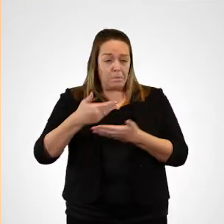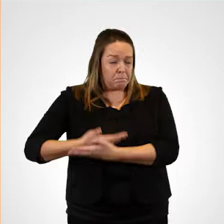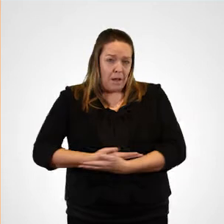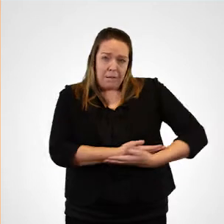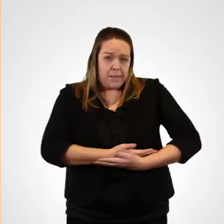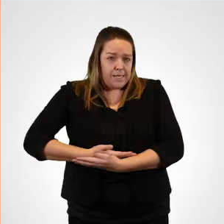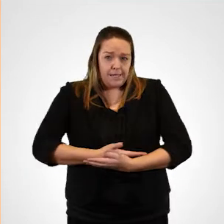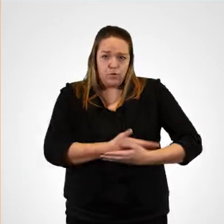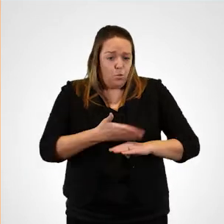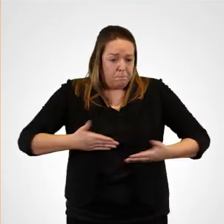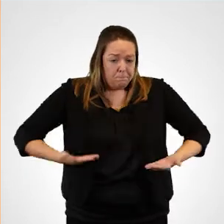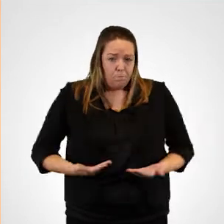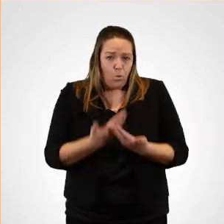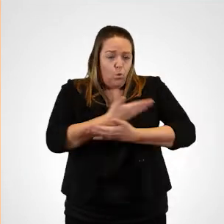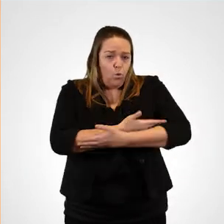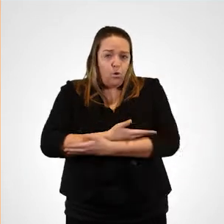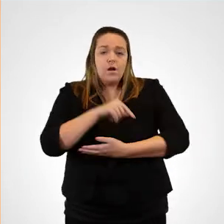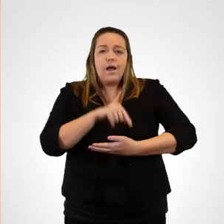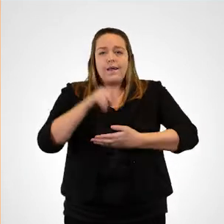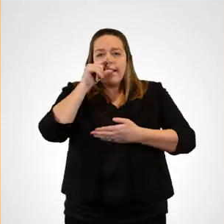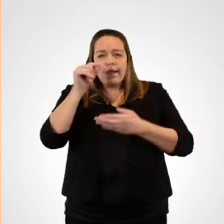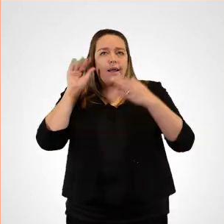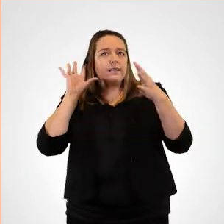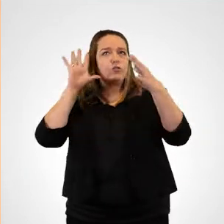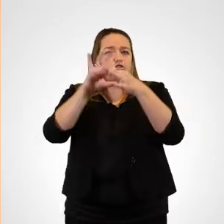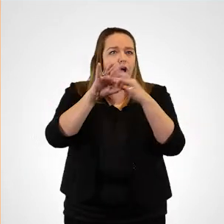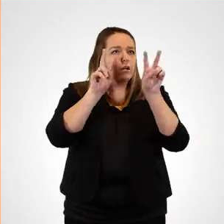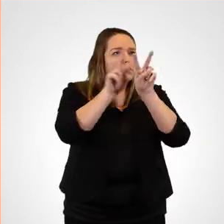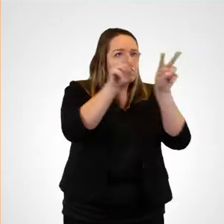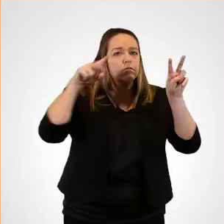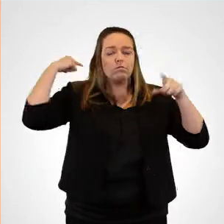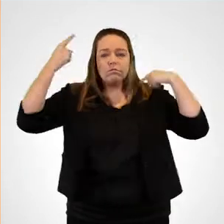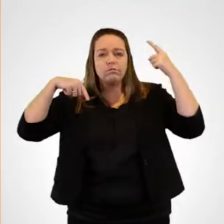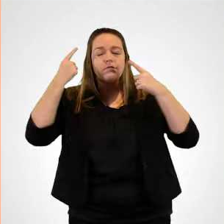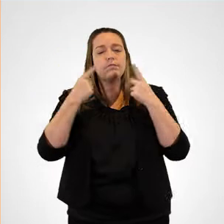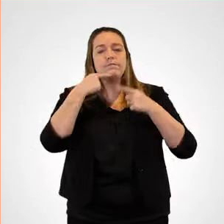who are born with the ability to integrate auditory and visual information